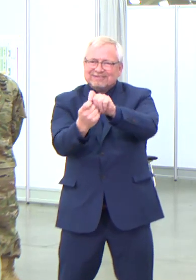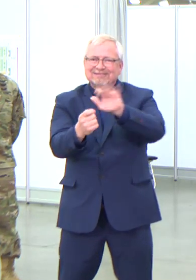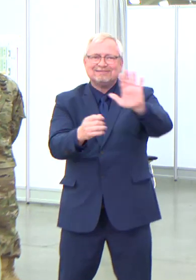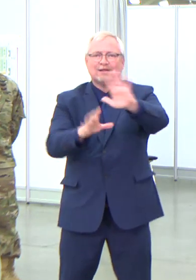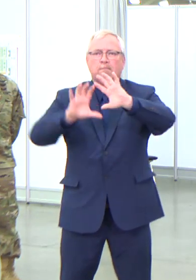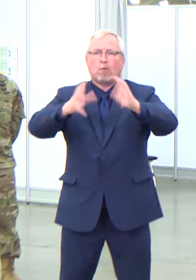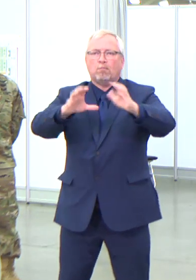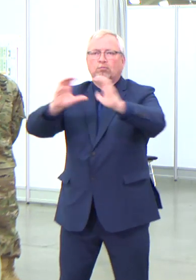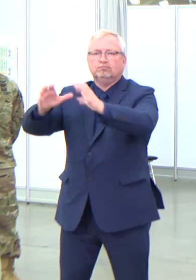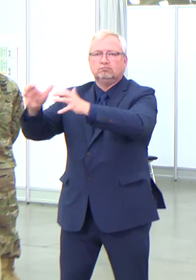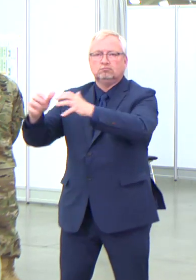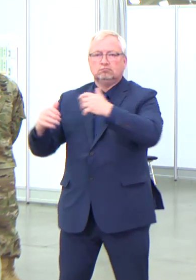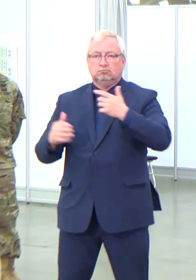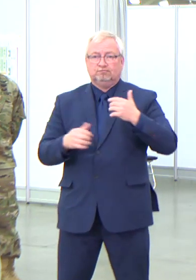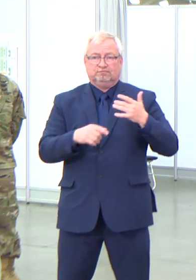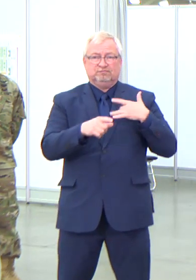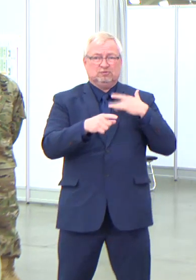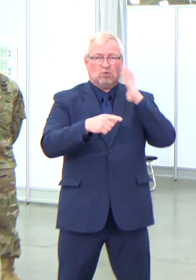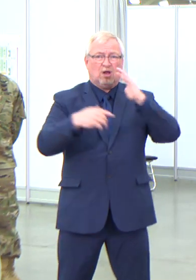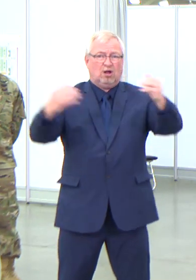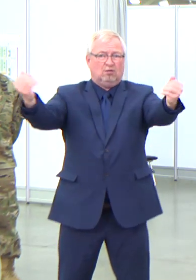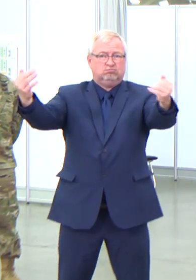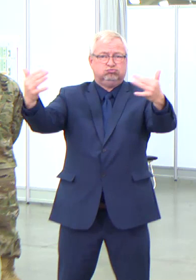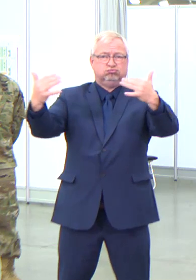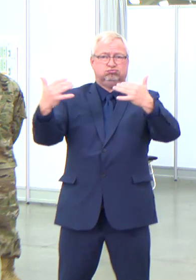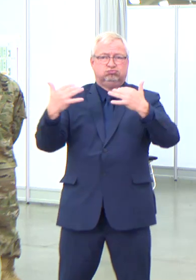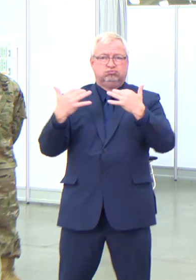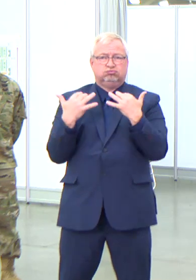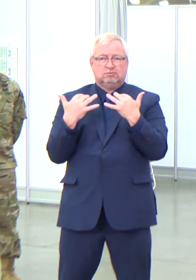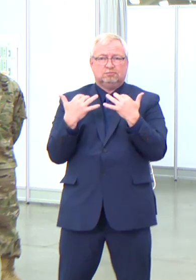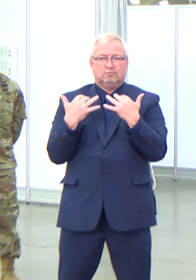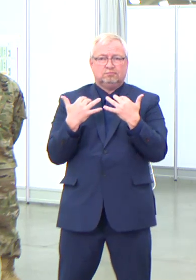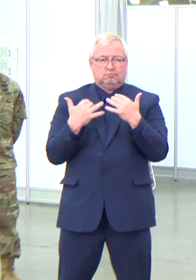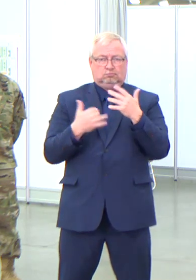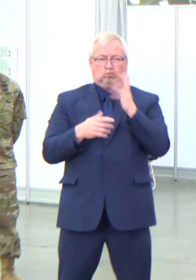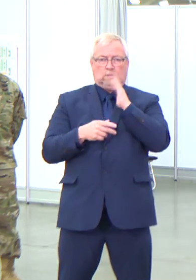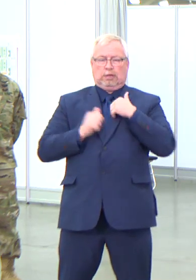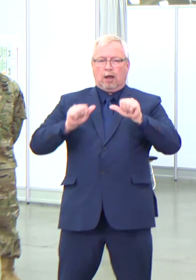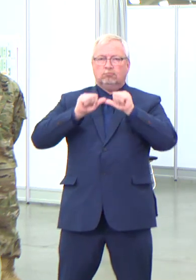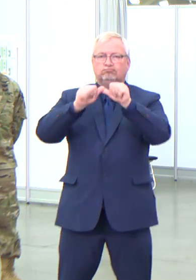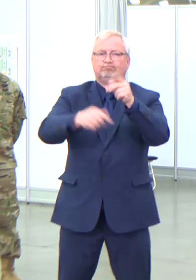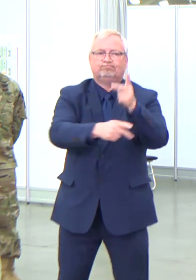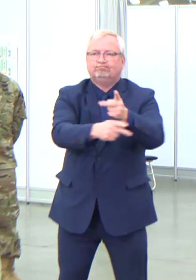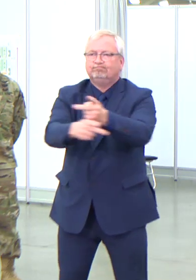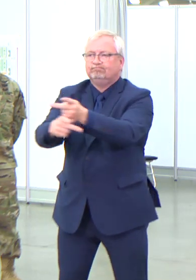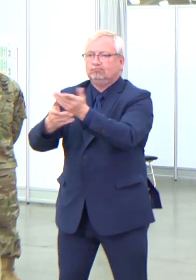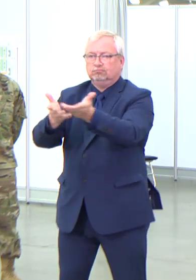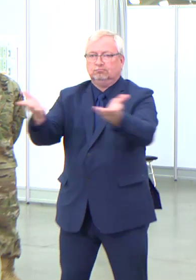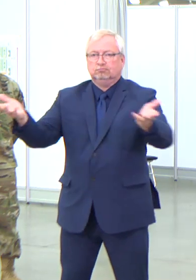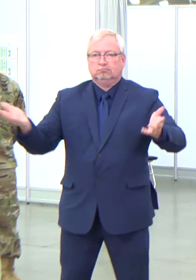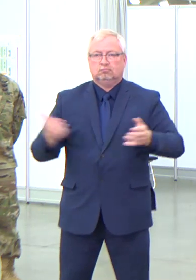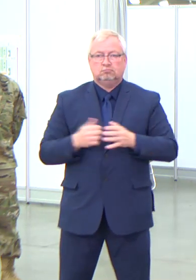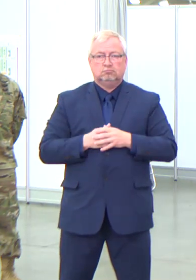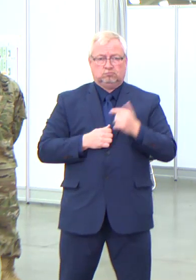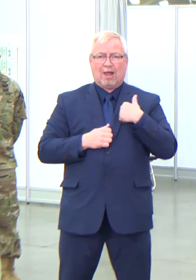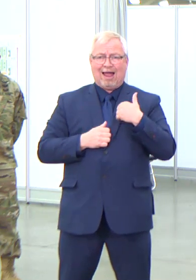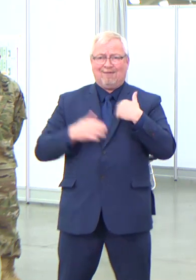we believe has come. So in summary, we have a plan. We are